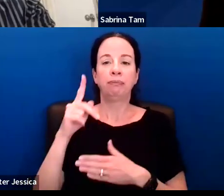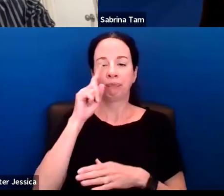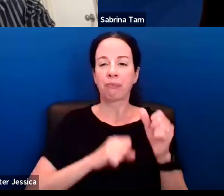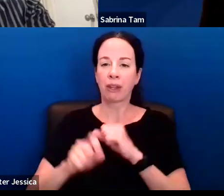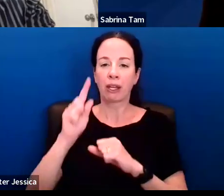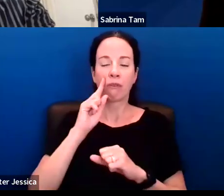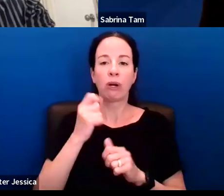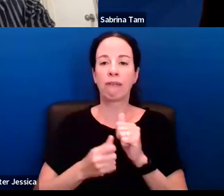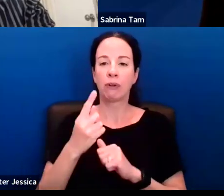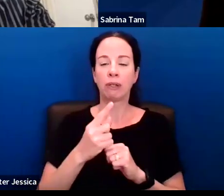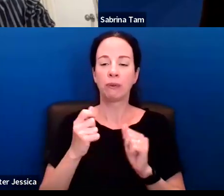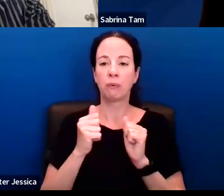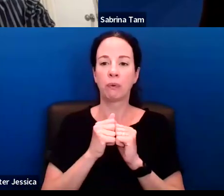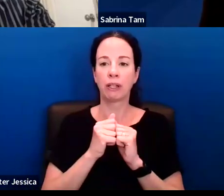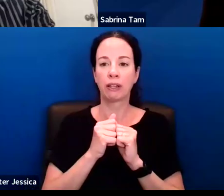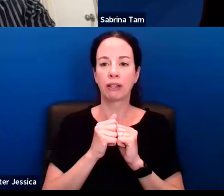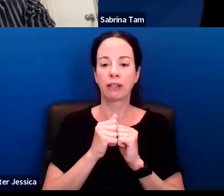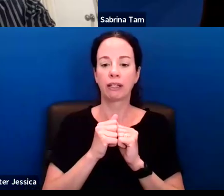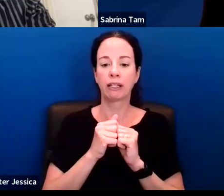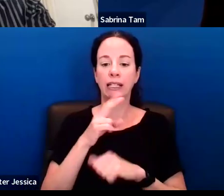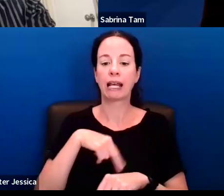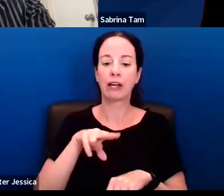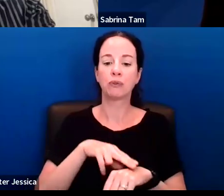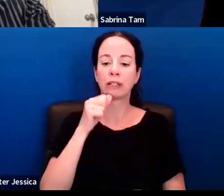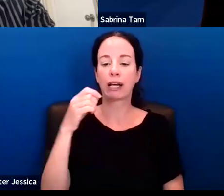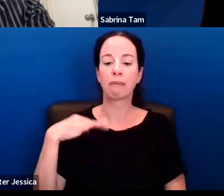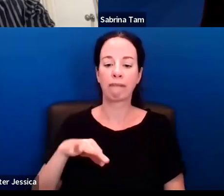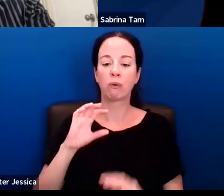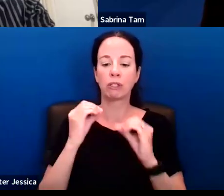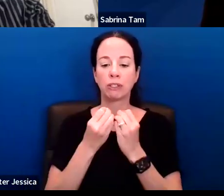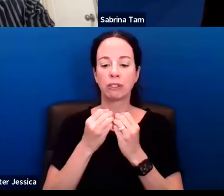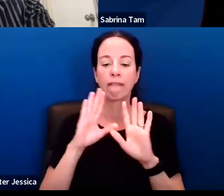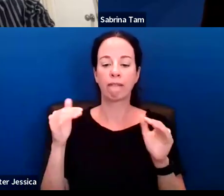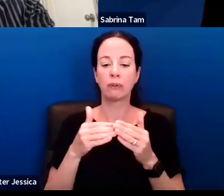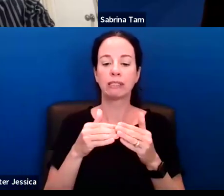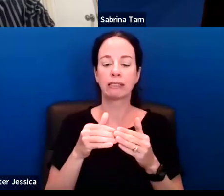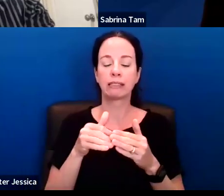Everyone On. Everyone On is a national nonprofit organization dedicated to unlocking social and